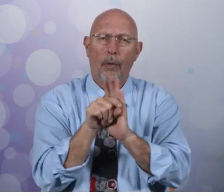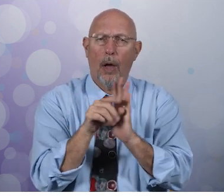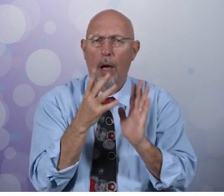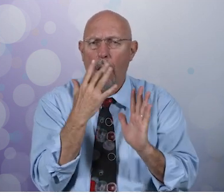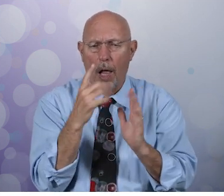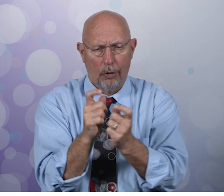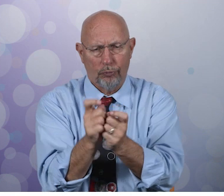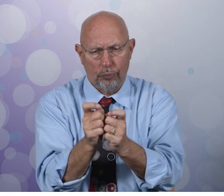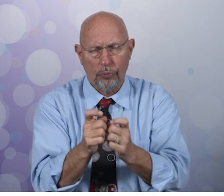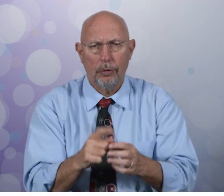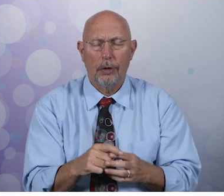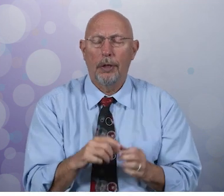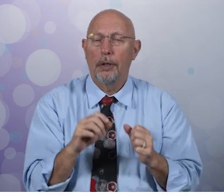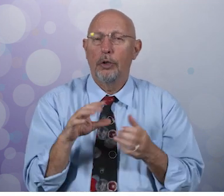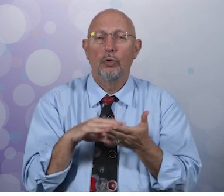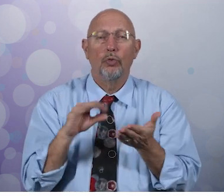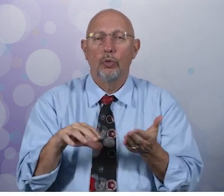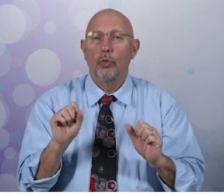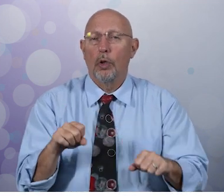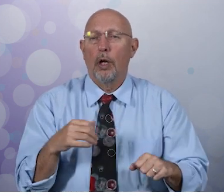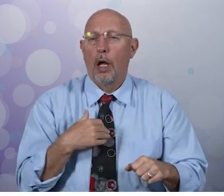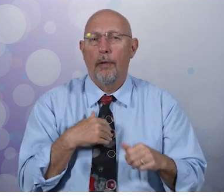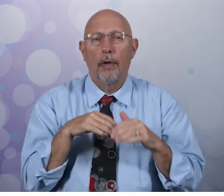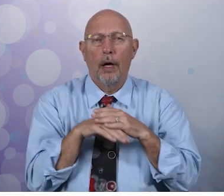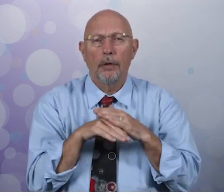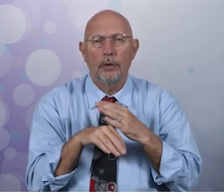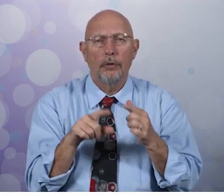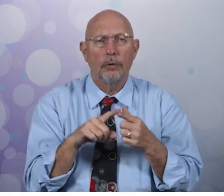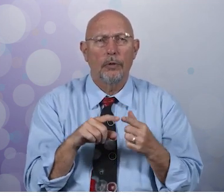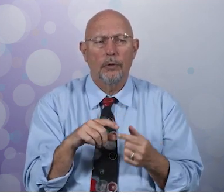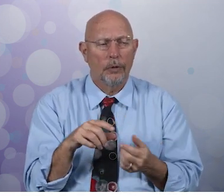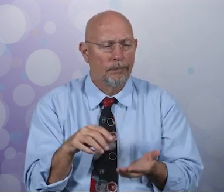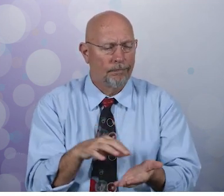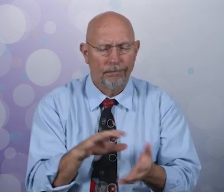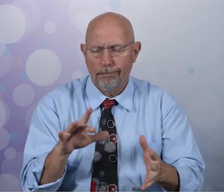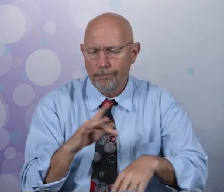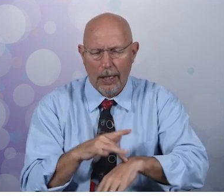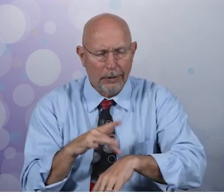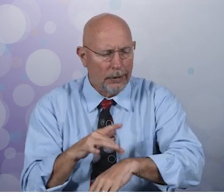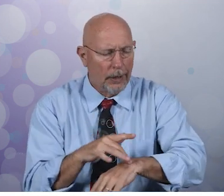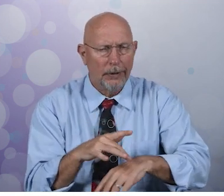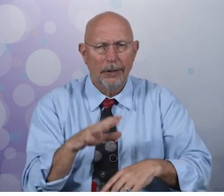Students can have access to fidgets or tangible materials,